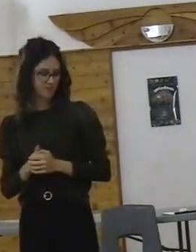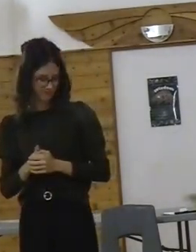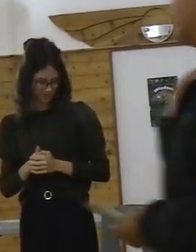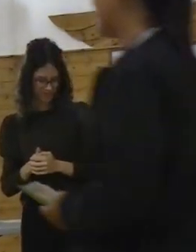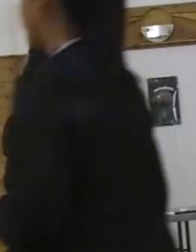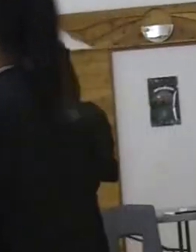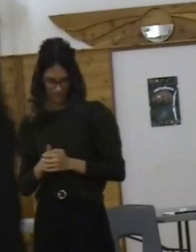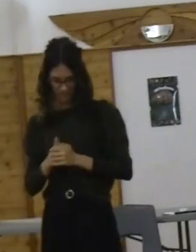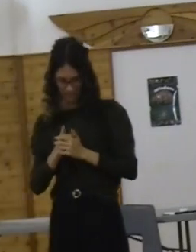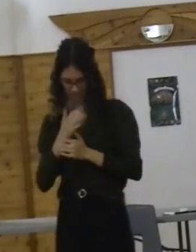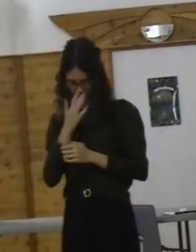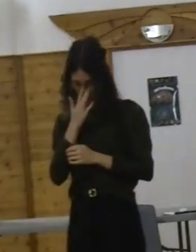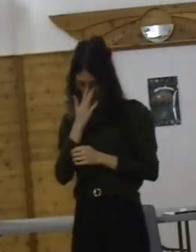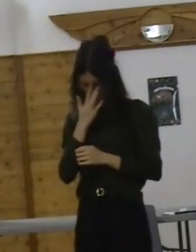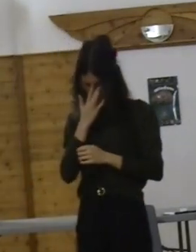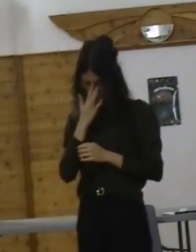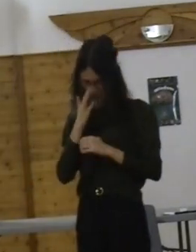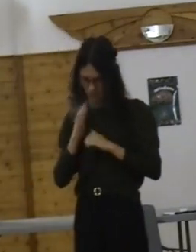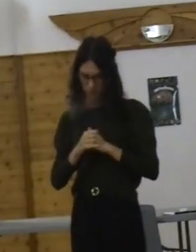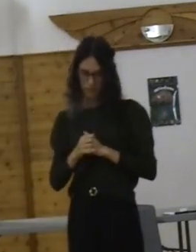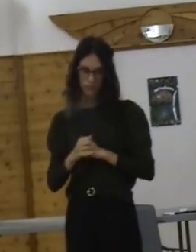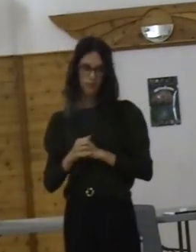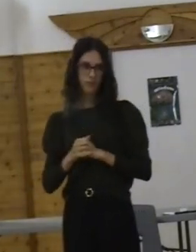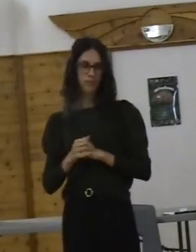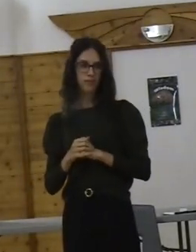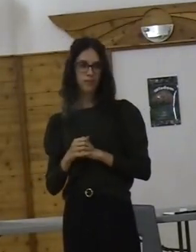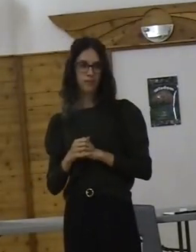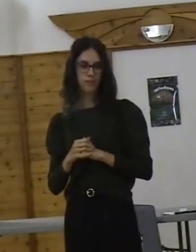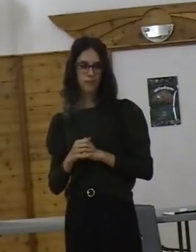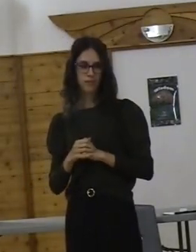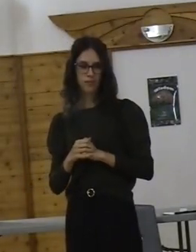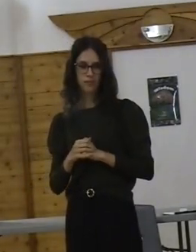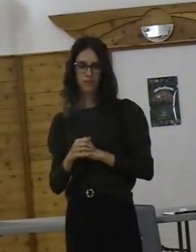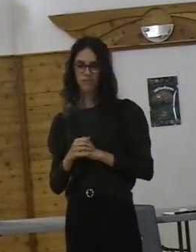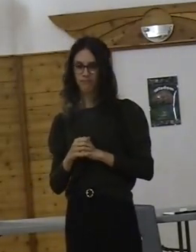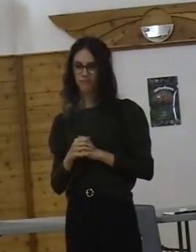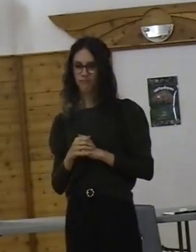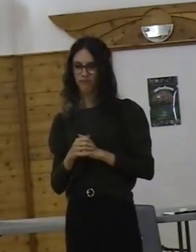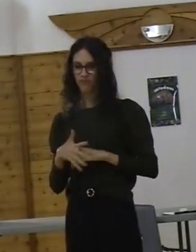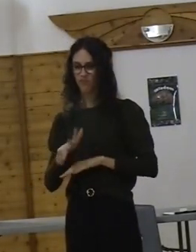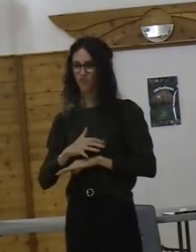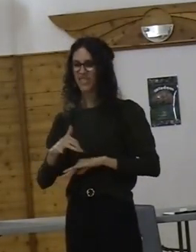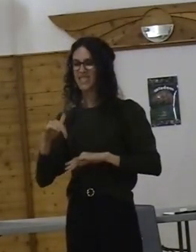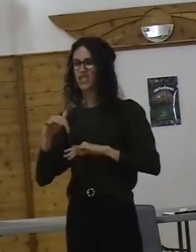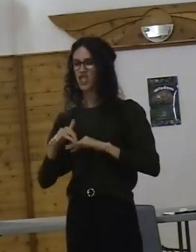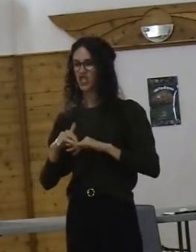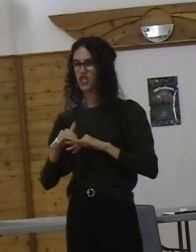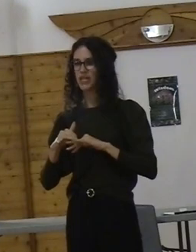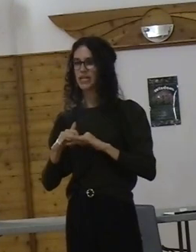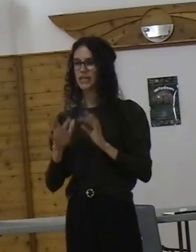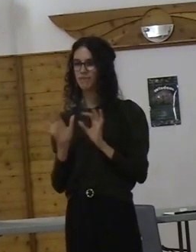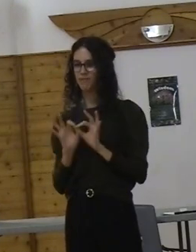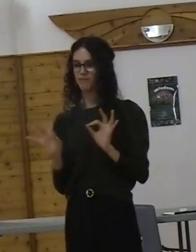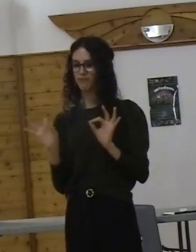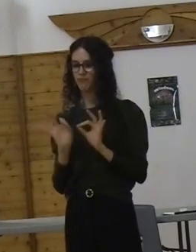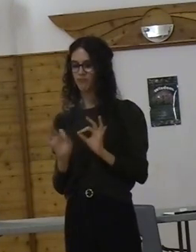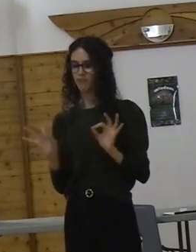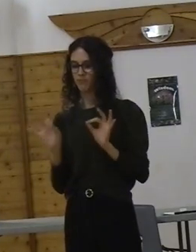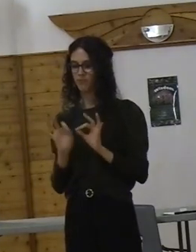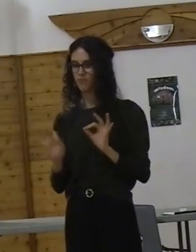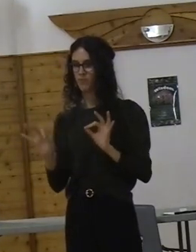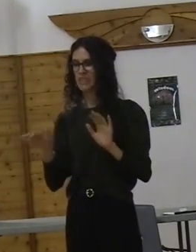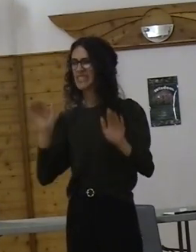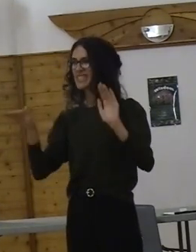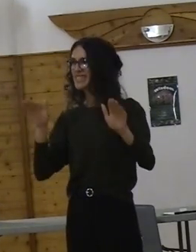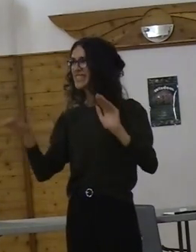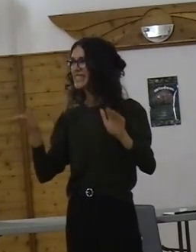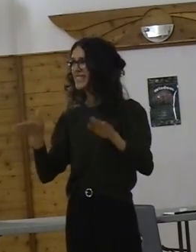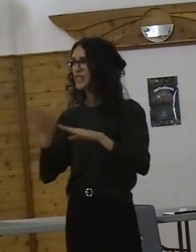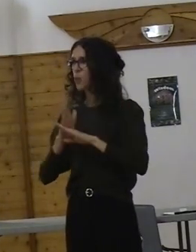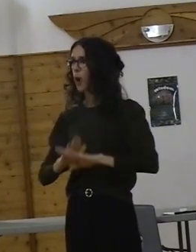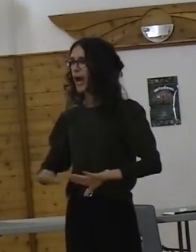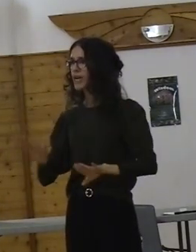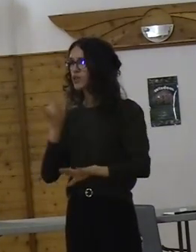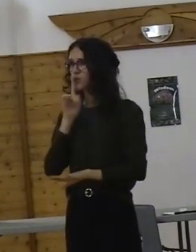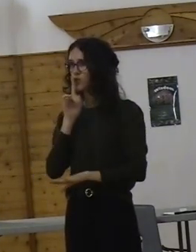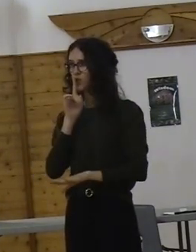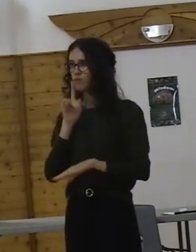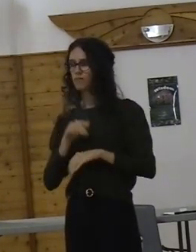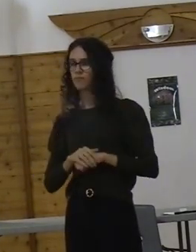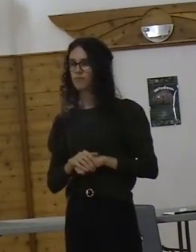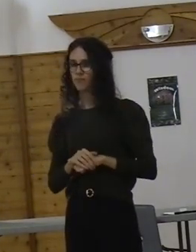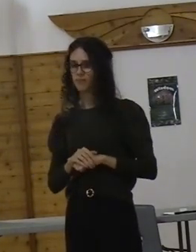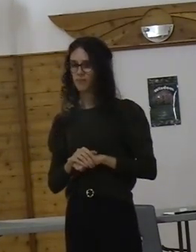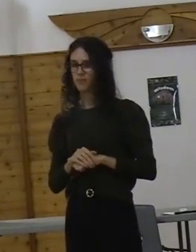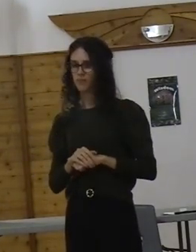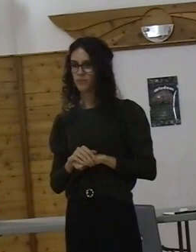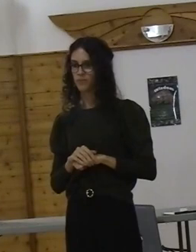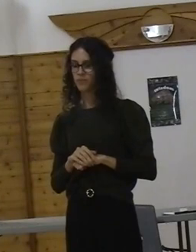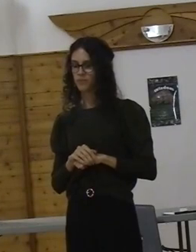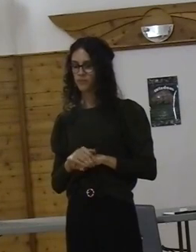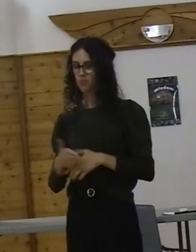Thank you for this beautiful evening